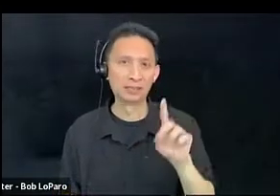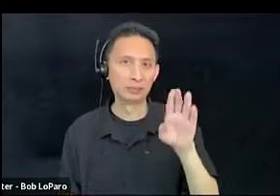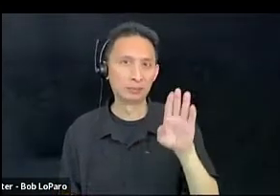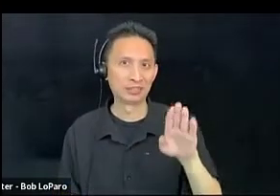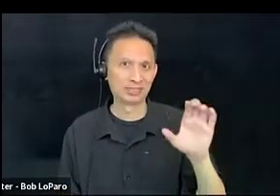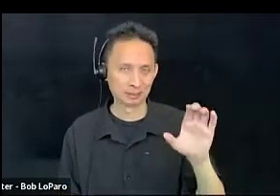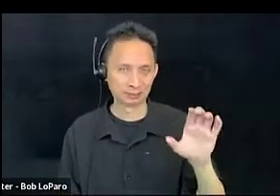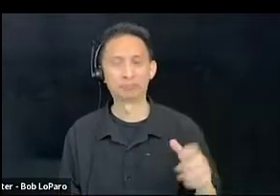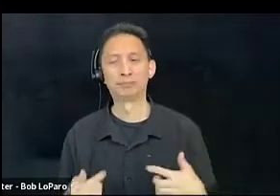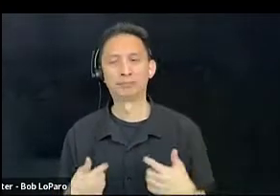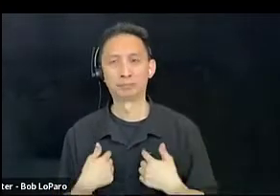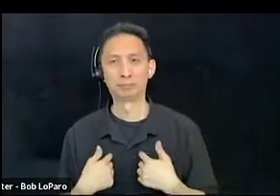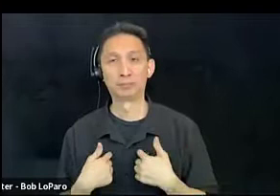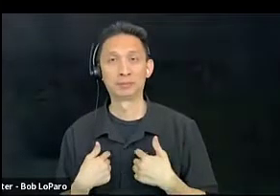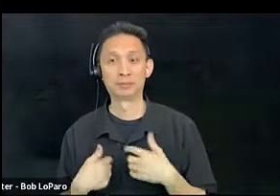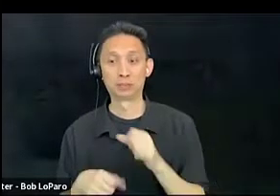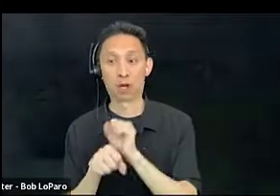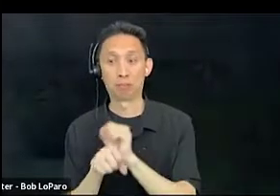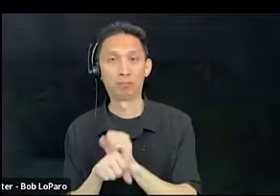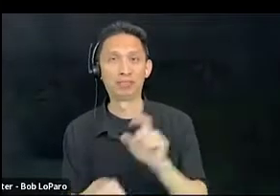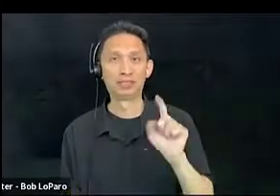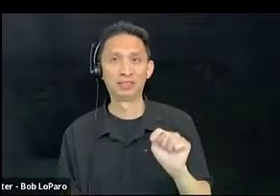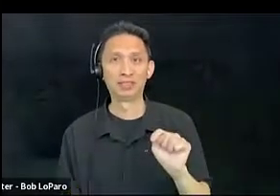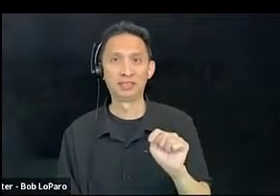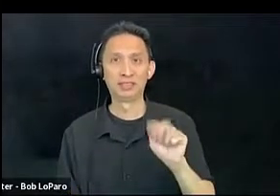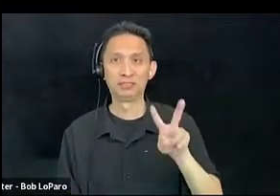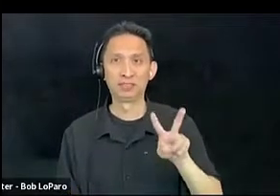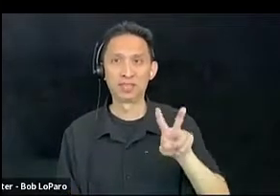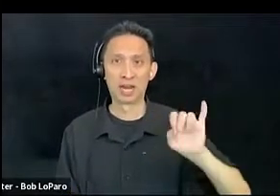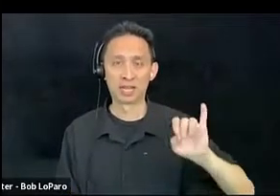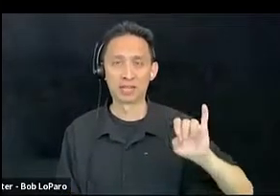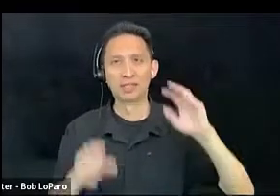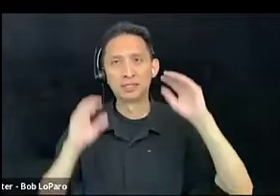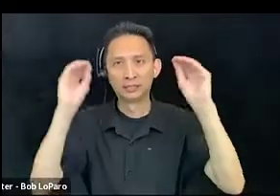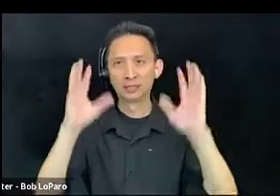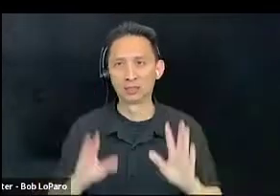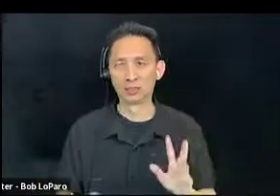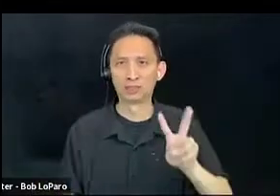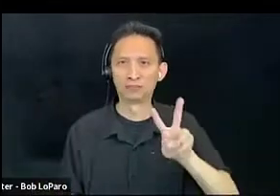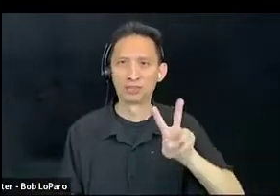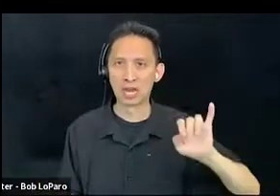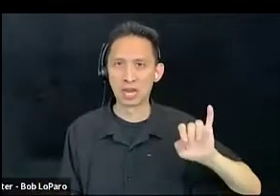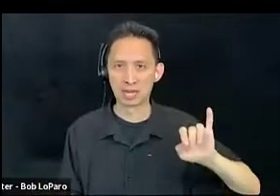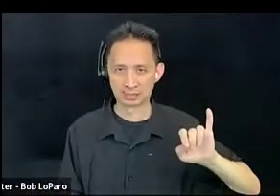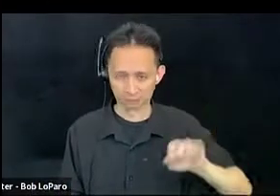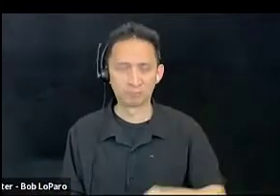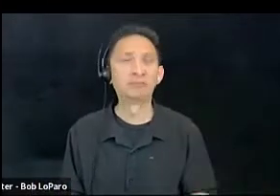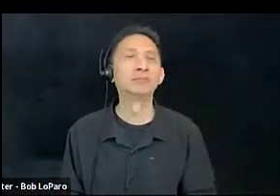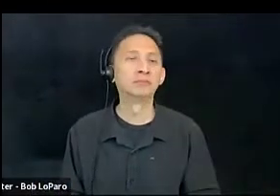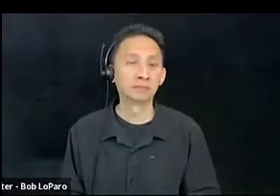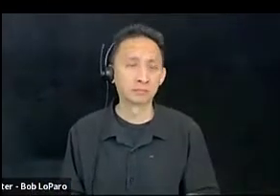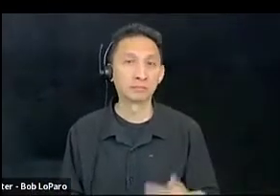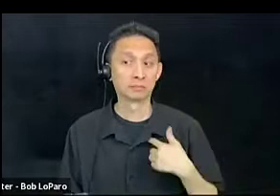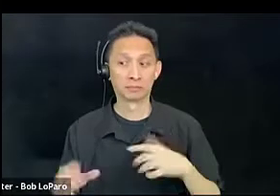teacher of blind visually impaired as well as a classroom teacher, working with students with multiple disabilities